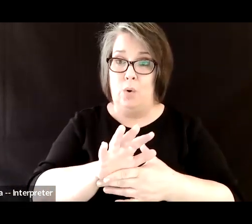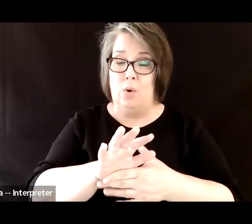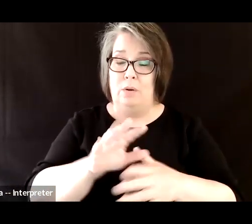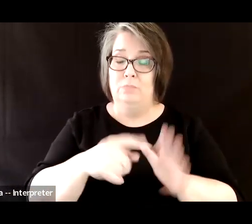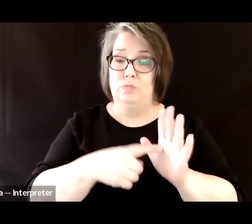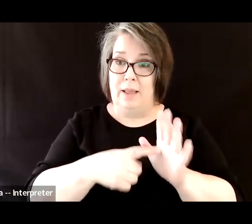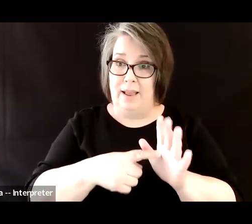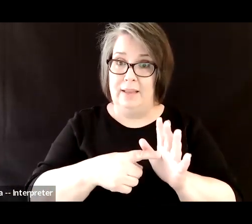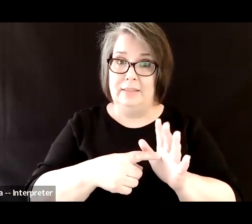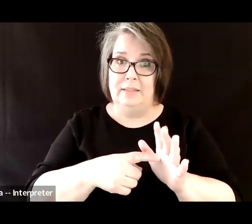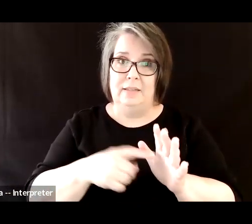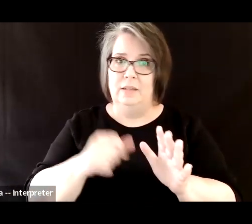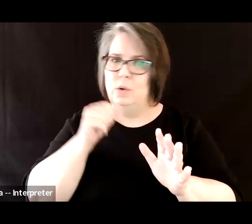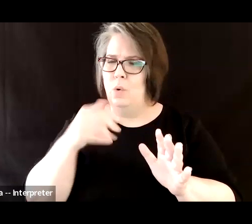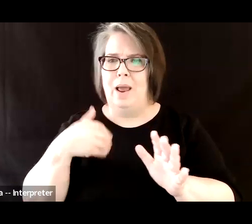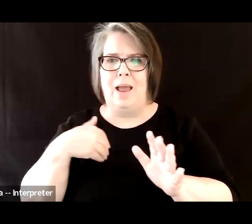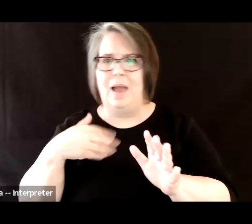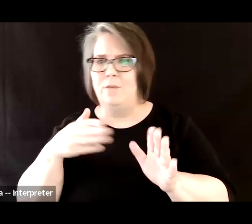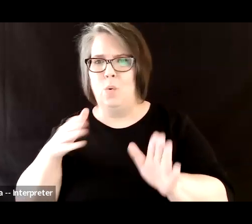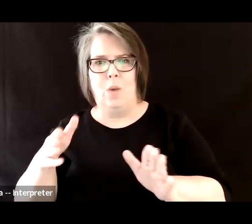don't have a way to turn the captions on or off.